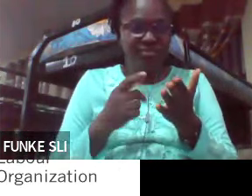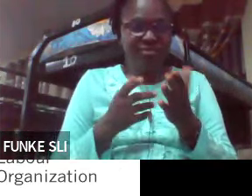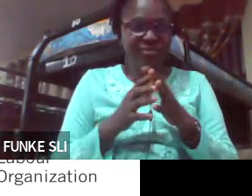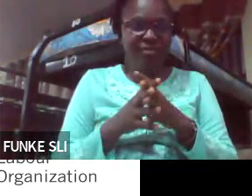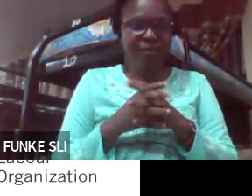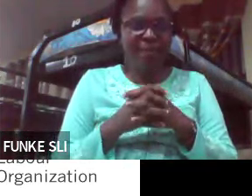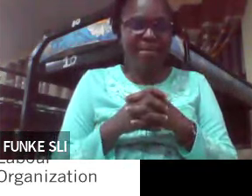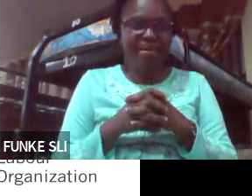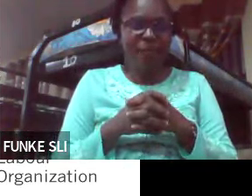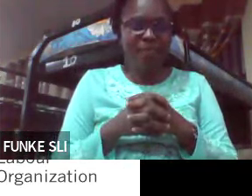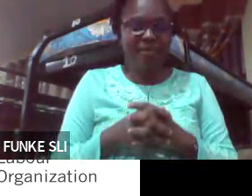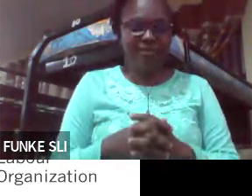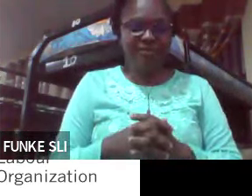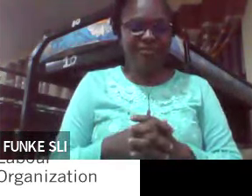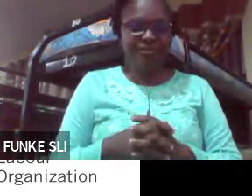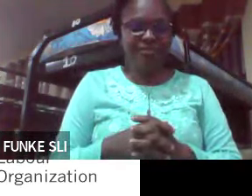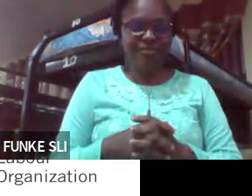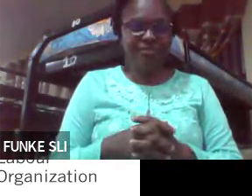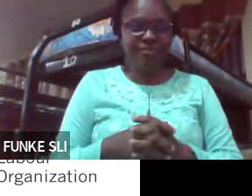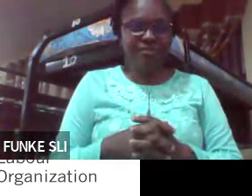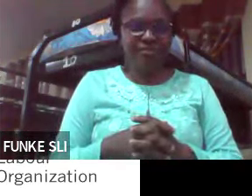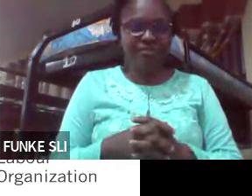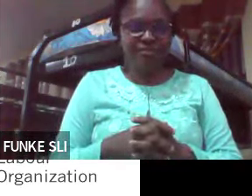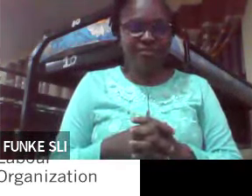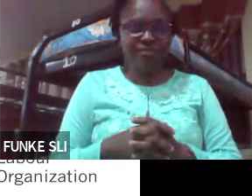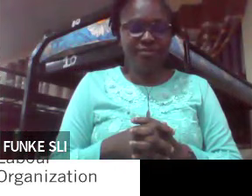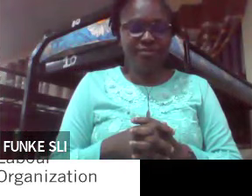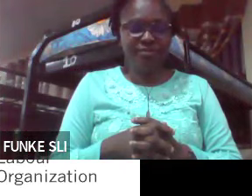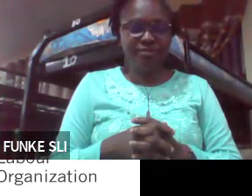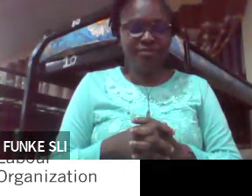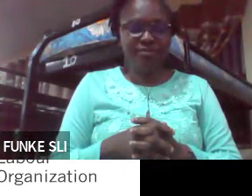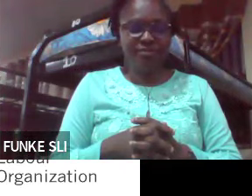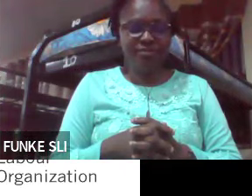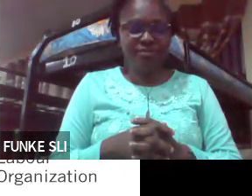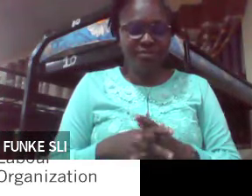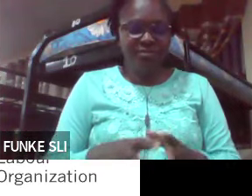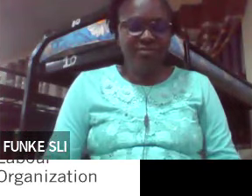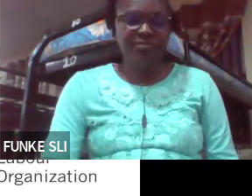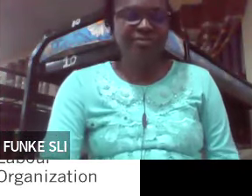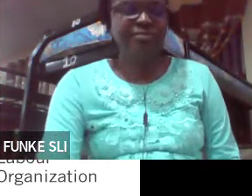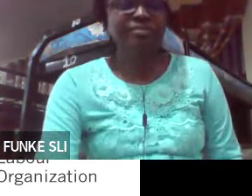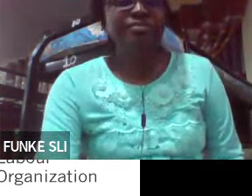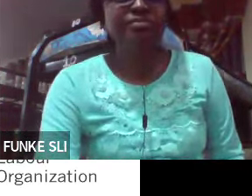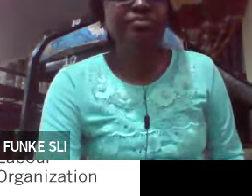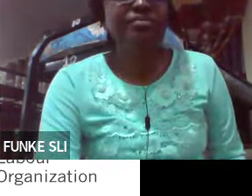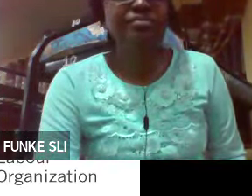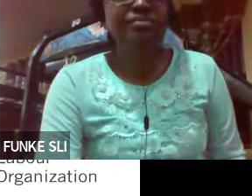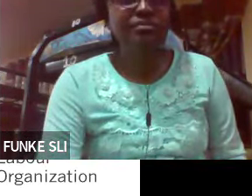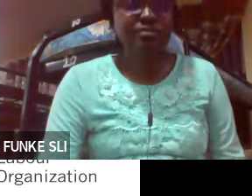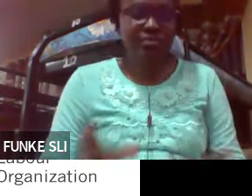Esther Isaac Chidera: And what's the name of this to breed both broiler and the local one.